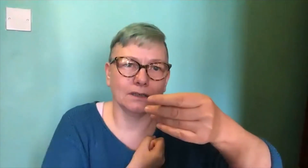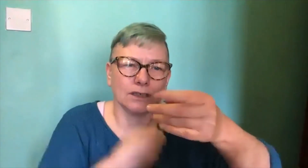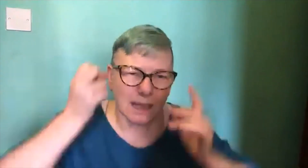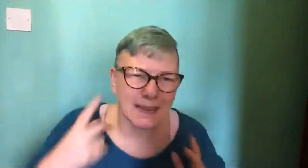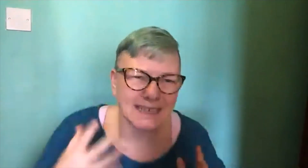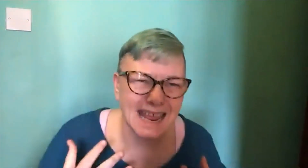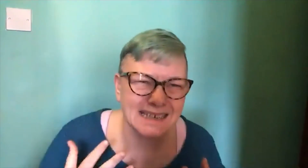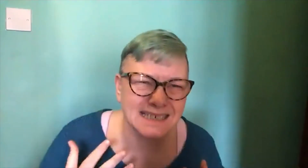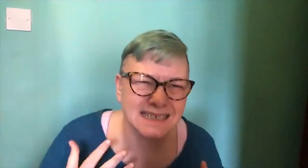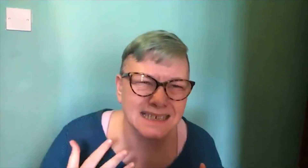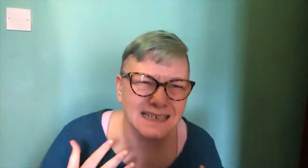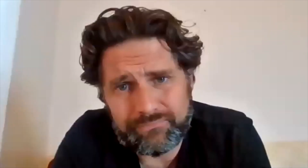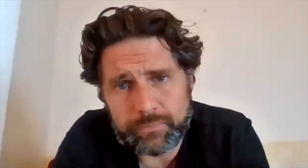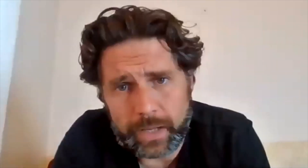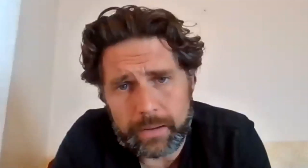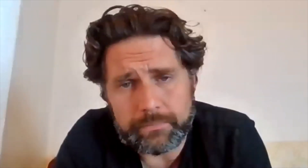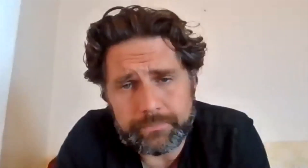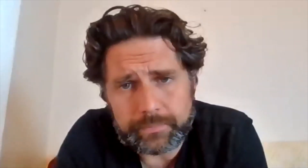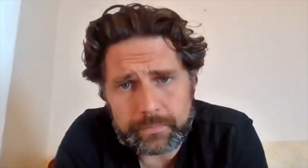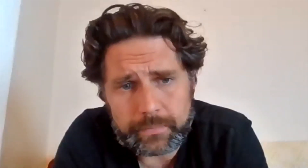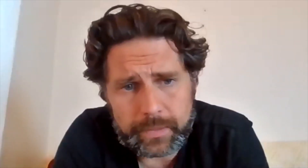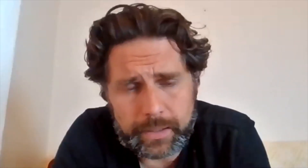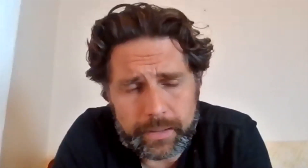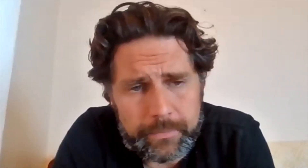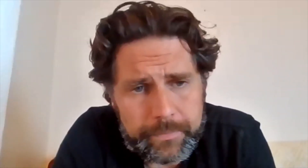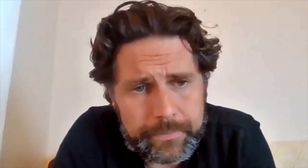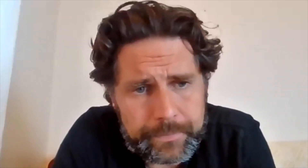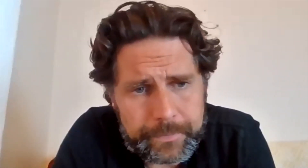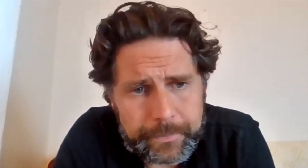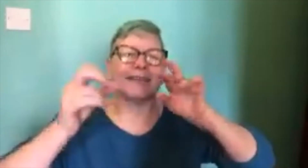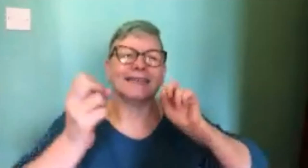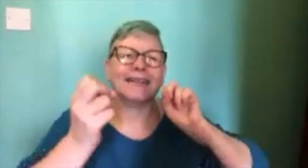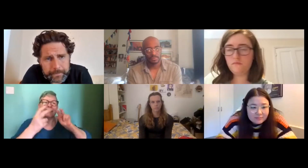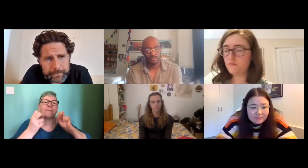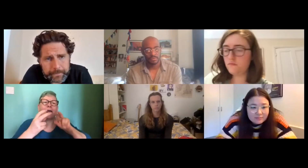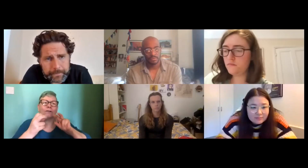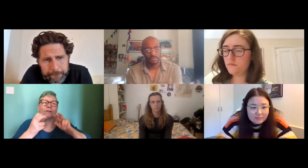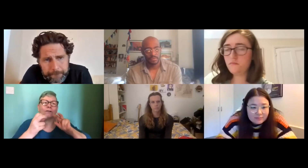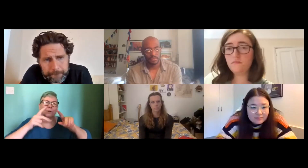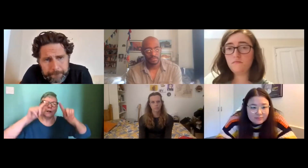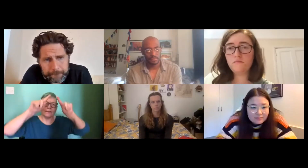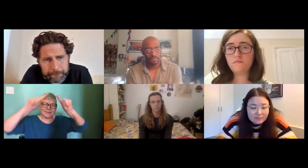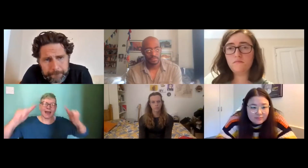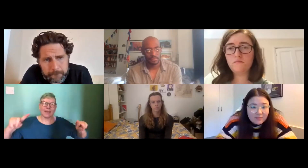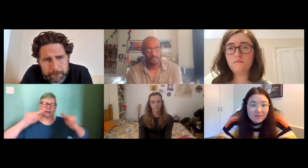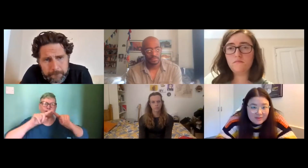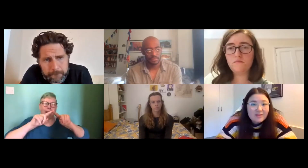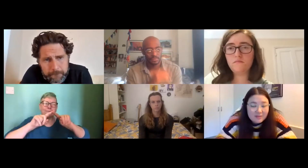Does that makes sense? Yep. I can email you the diagram